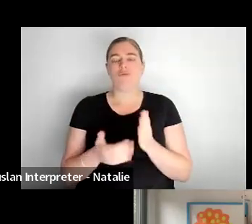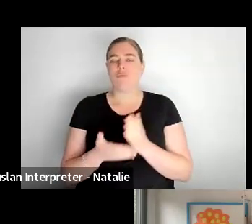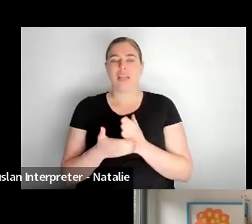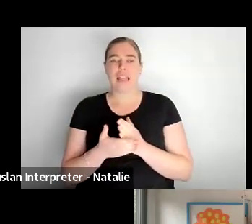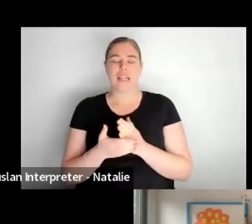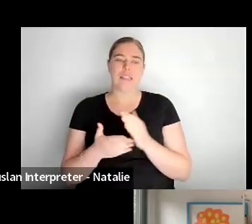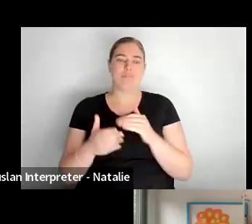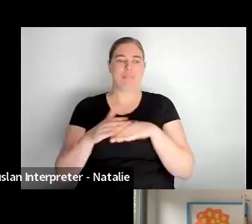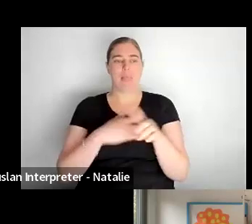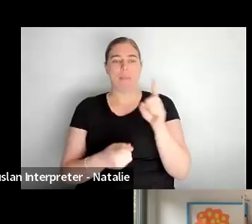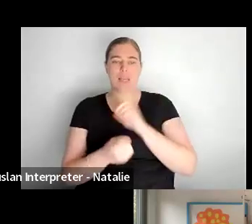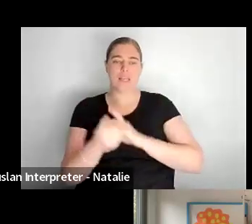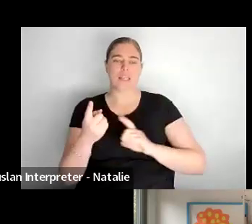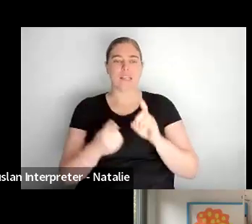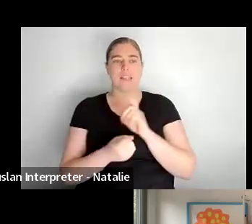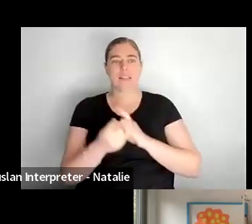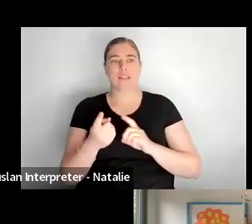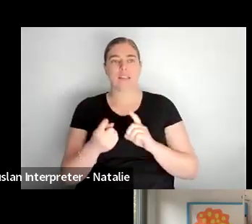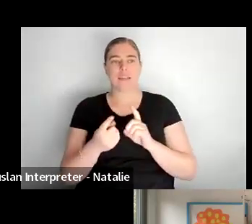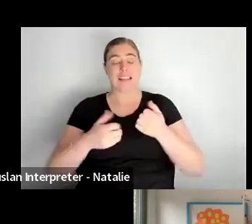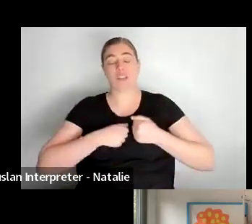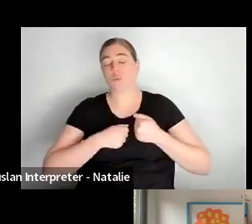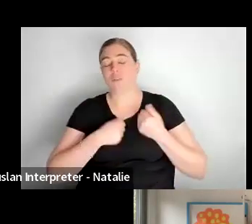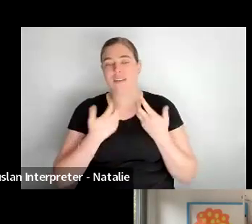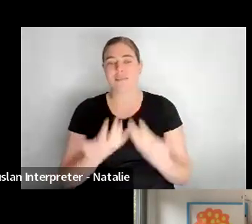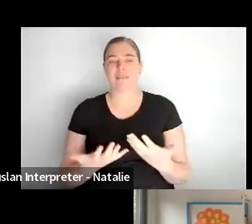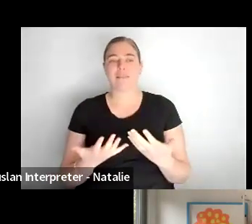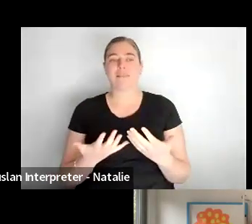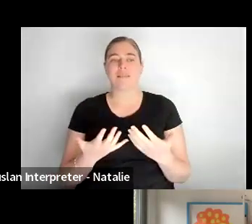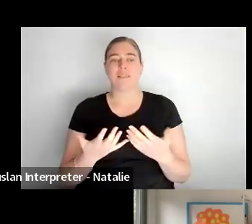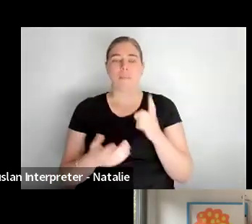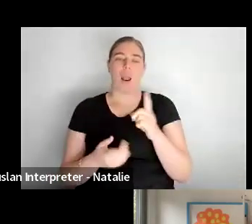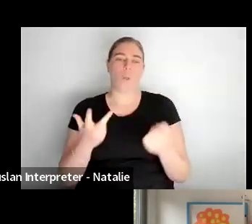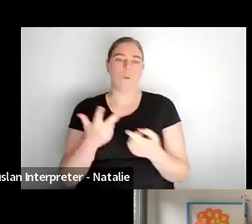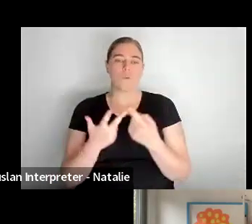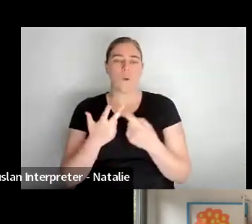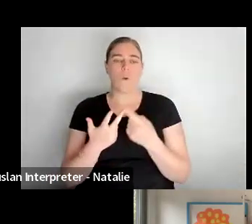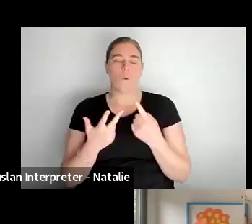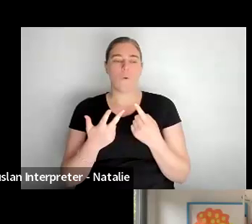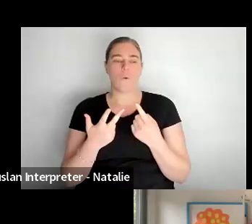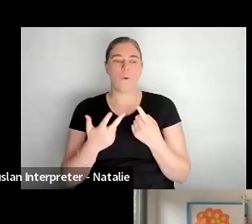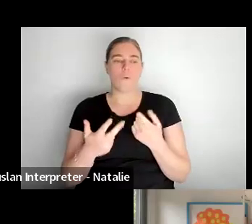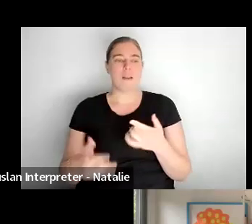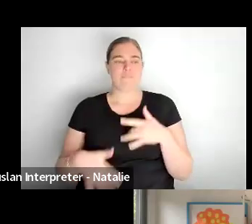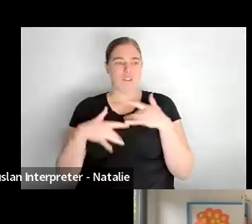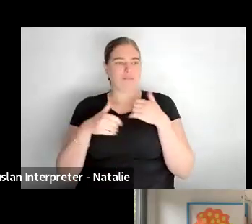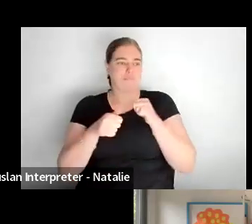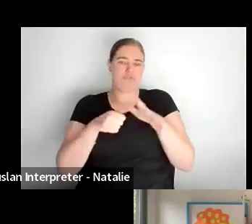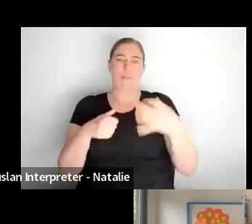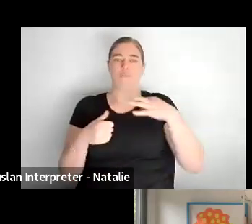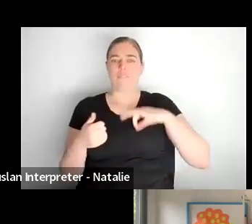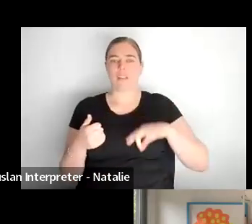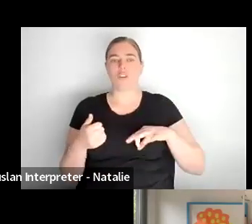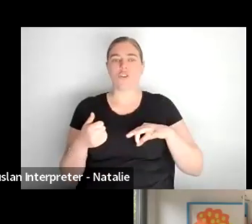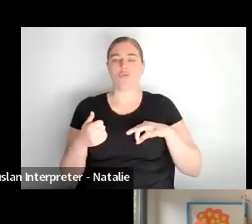is really exhausting, but it's also, yeah, it feels like a great privilege and a wonderful